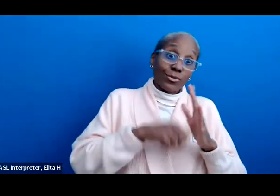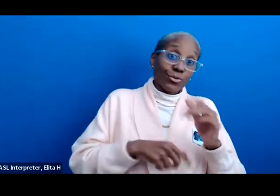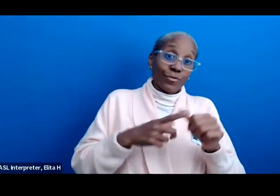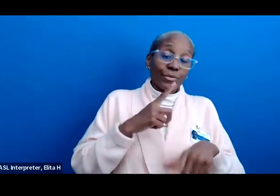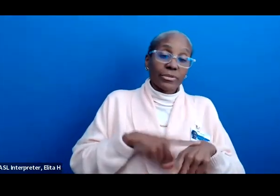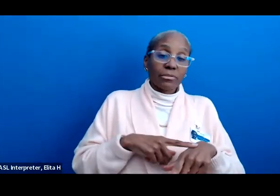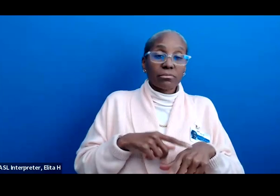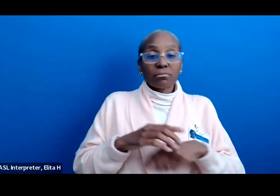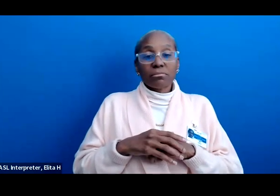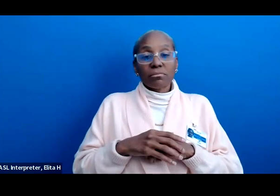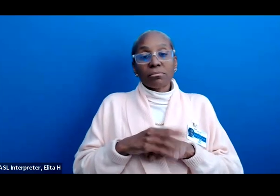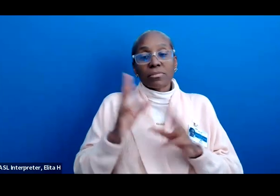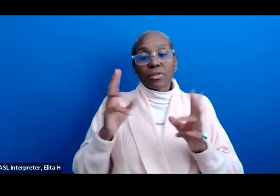Those are some issues you want to think about.